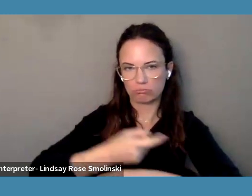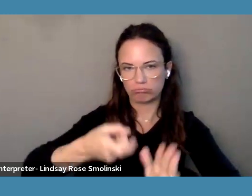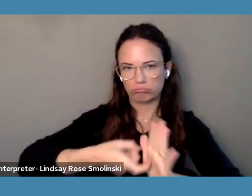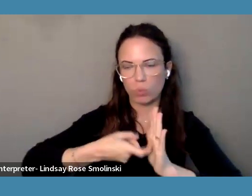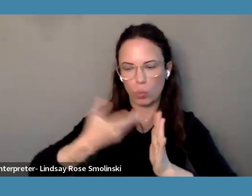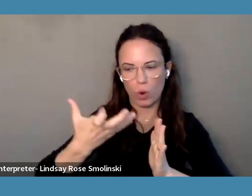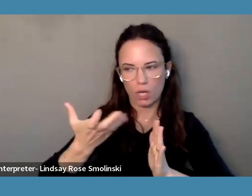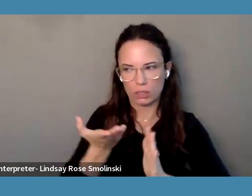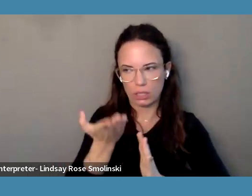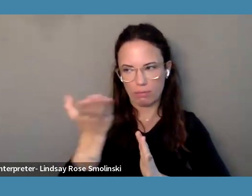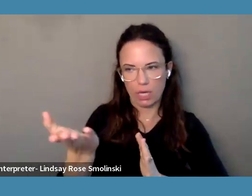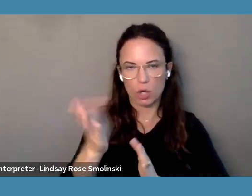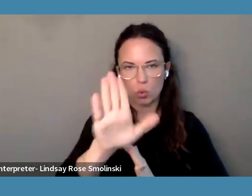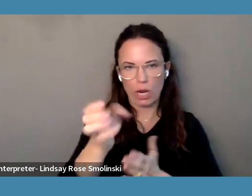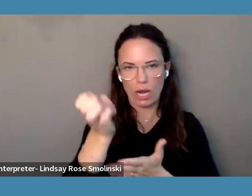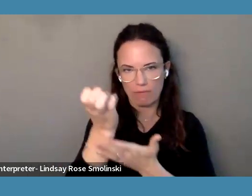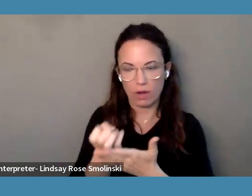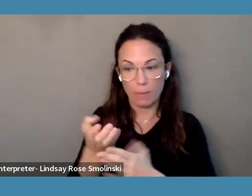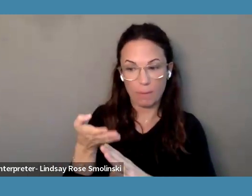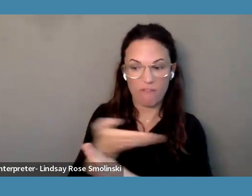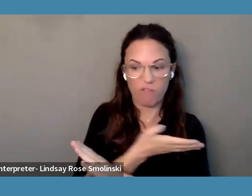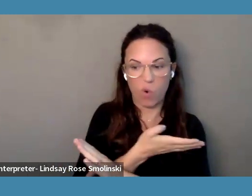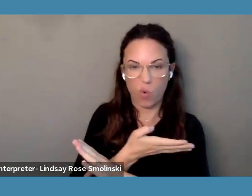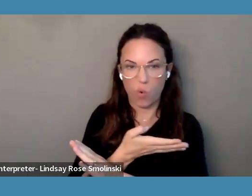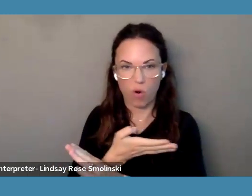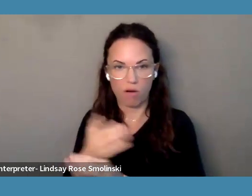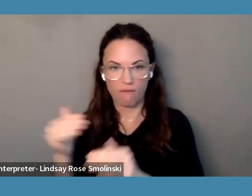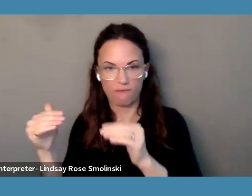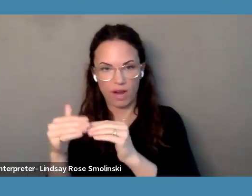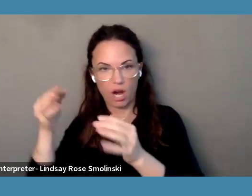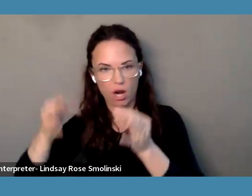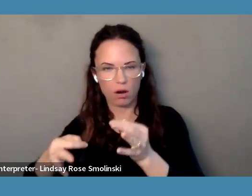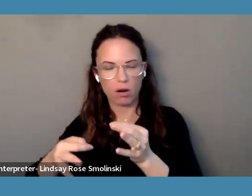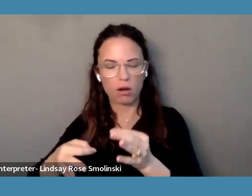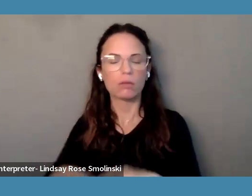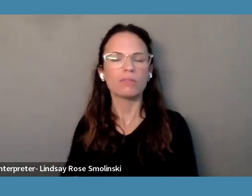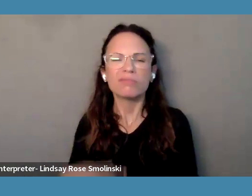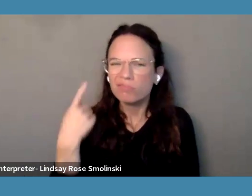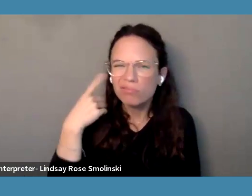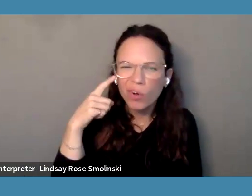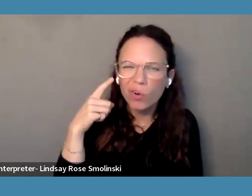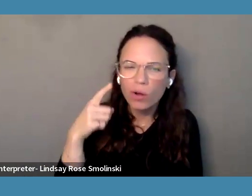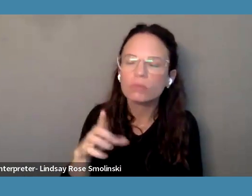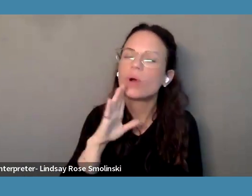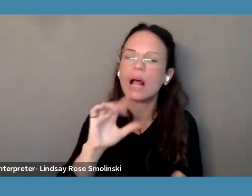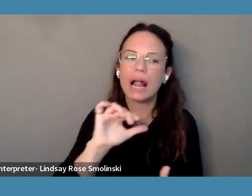to submit your evidence prior to the fair hearing. And that just allows the other side, the respondent,